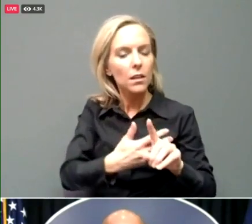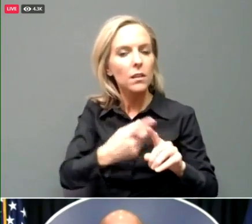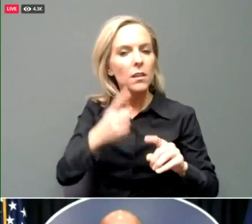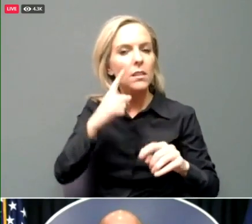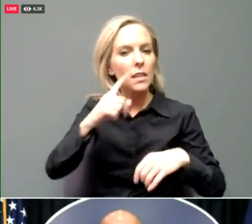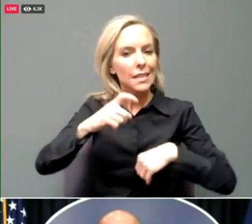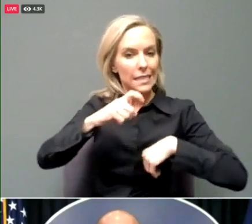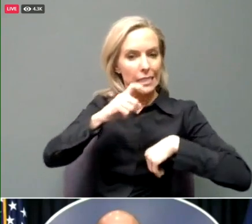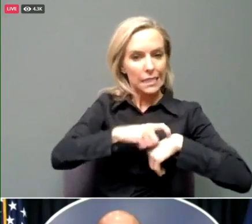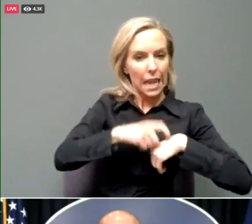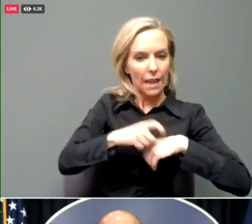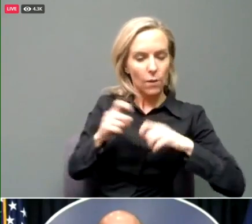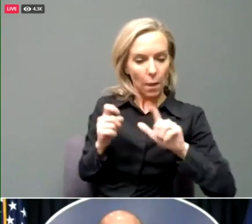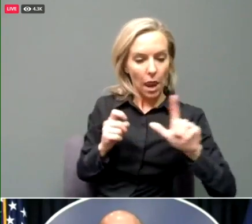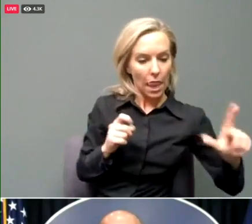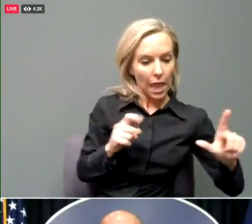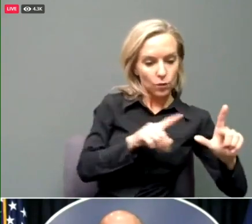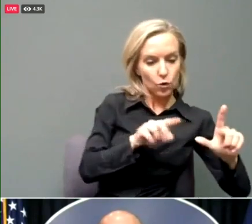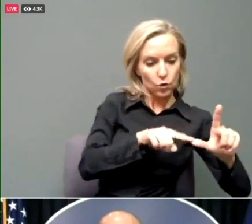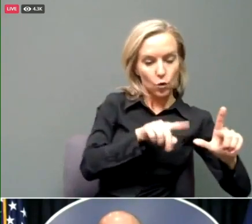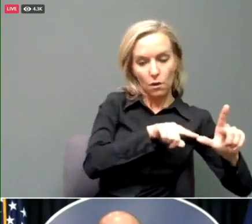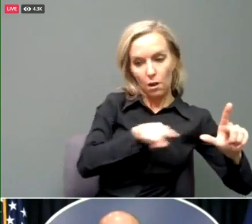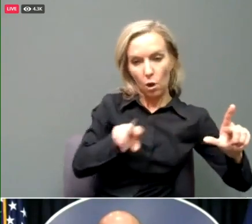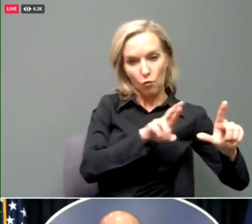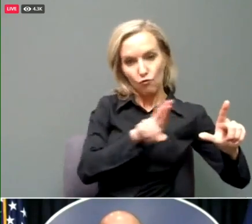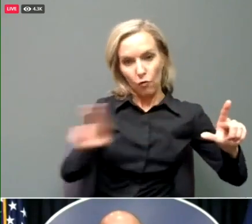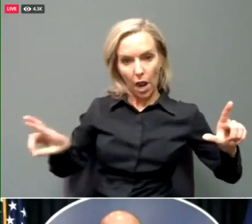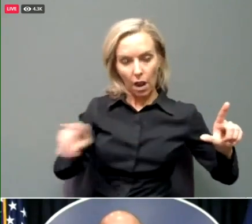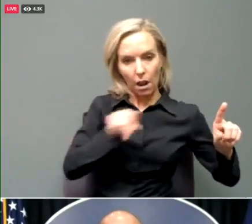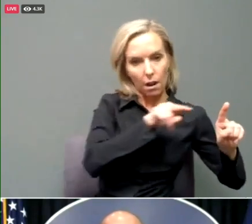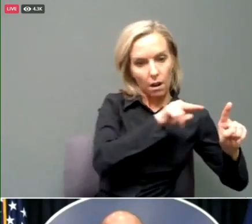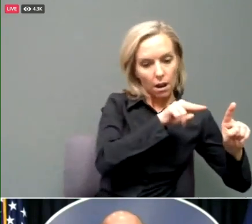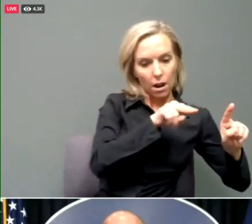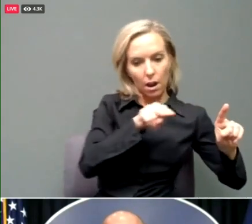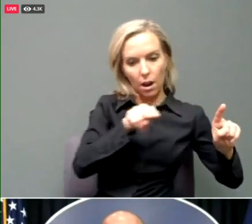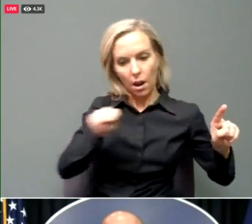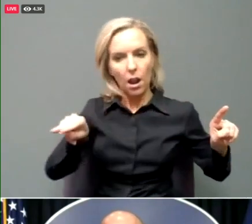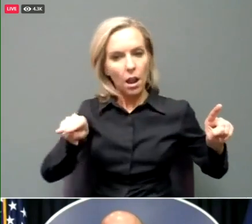hand corner to the right hand side is, you go up. That's just showing further